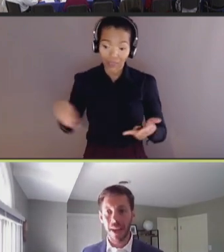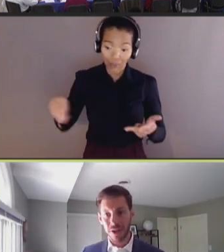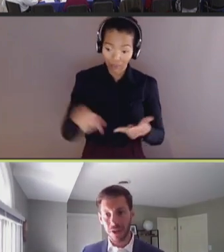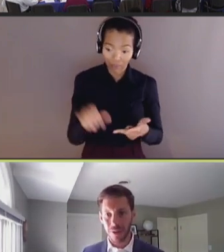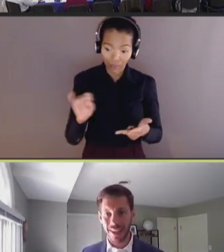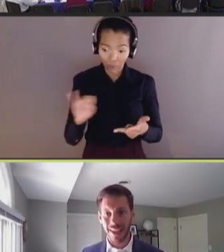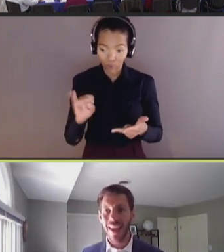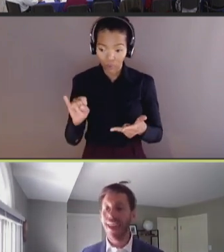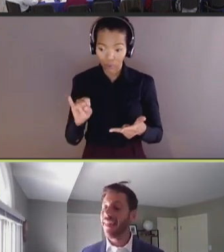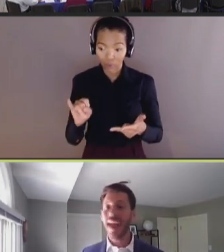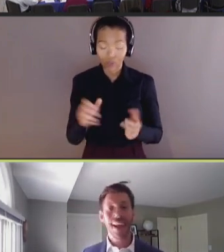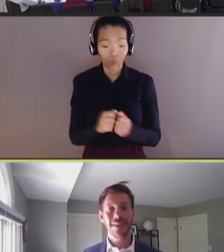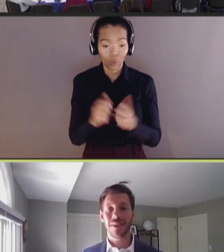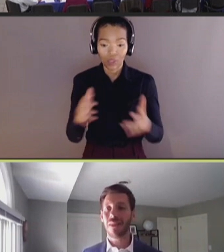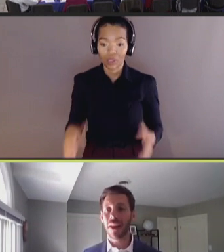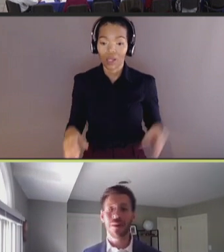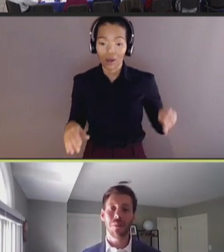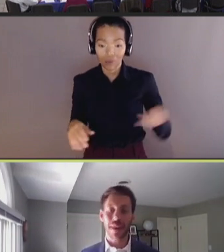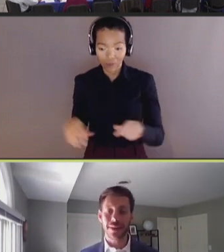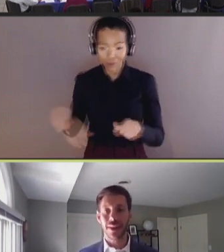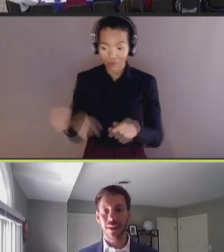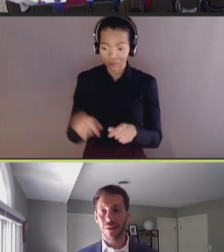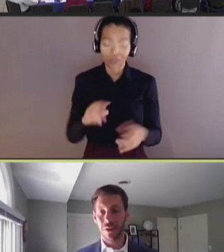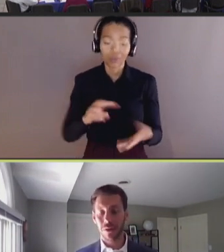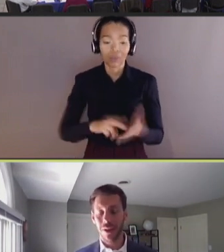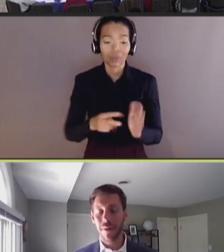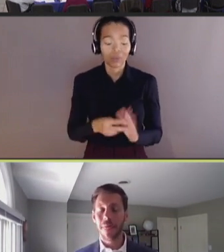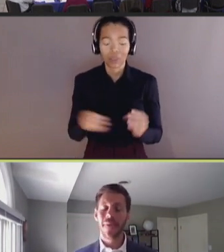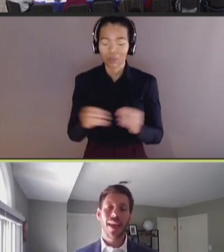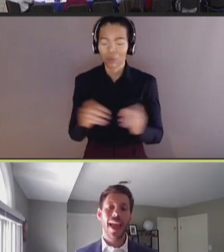patient you're seeing, that adds a lot of complexity and confusion.